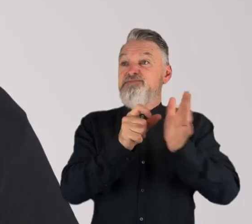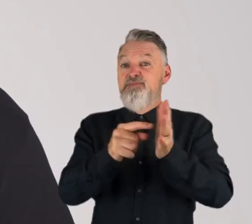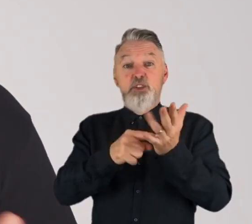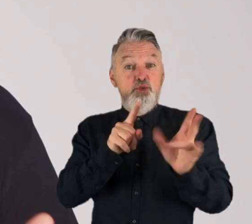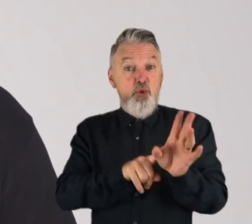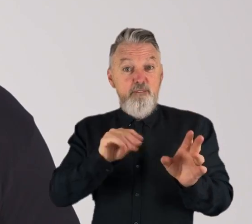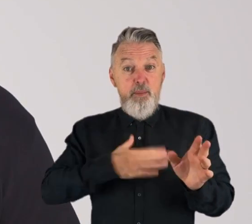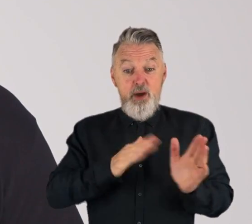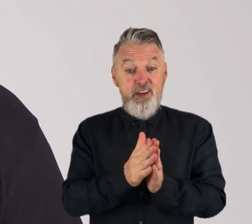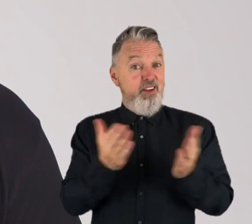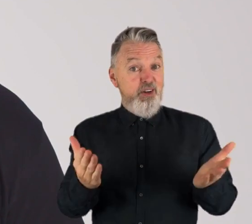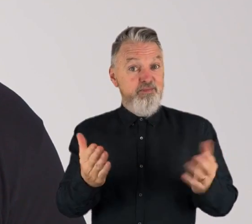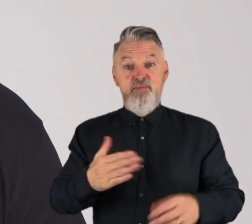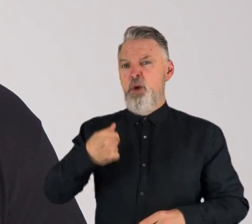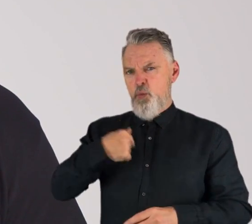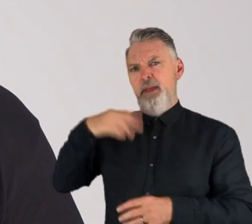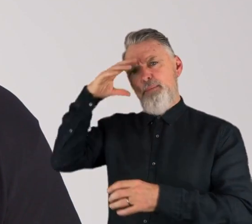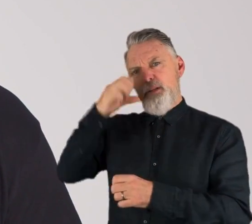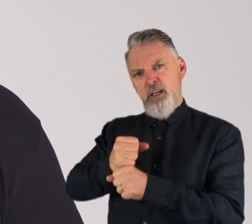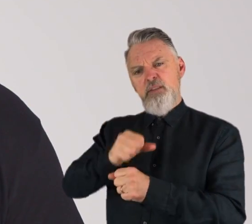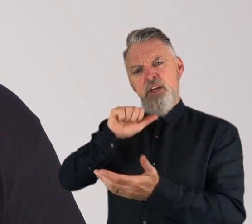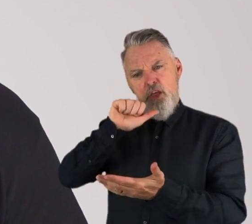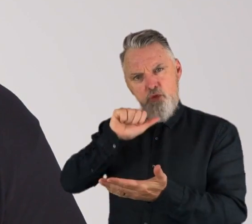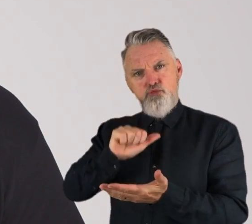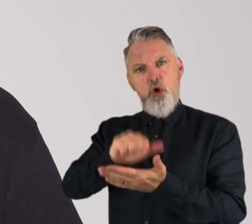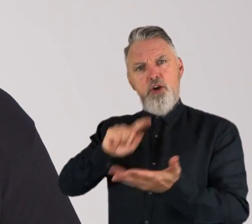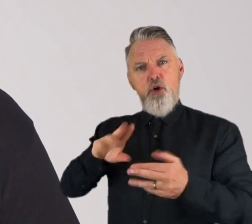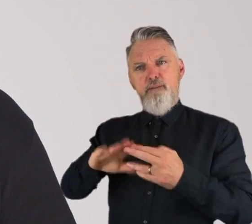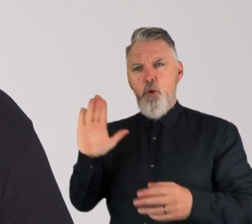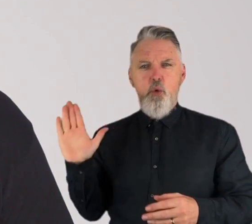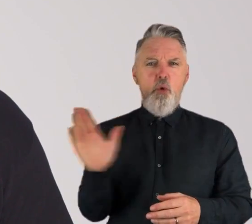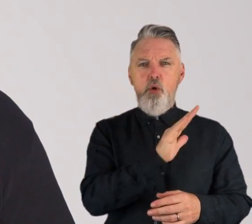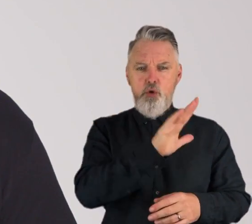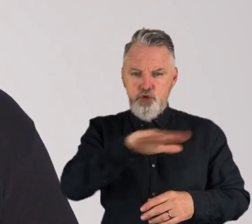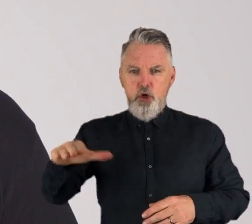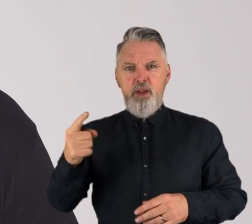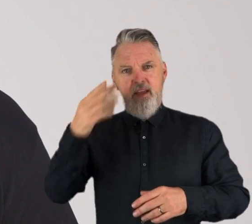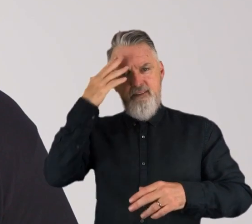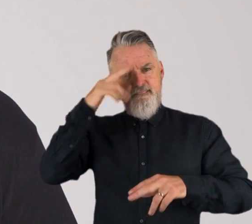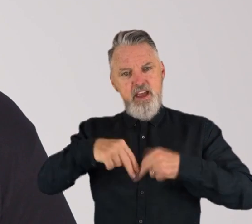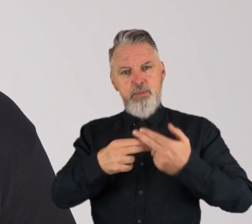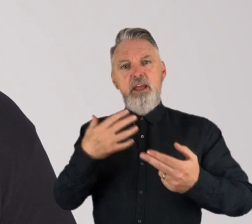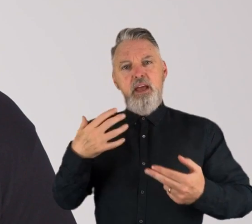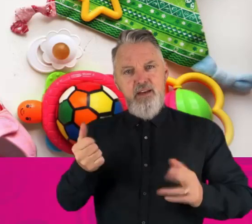At CPToys we strongly believe it's the right of every child and family to have access to essential toys for therapy.